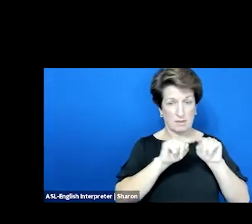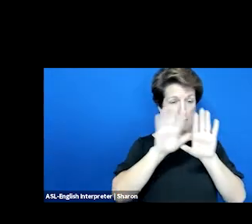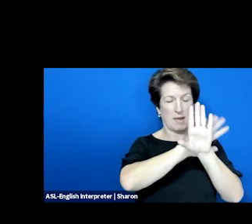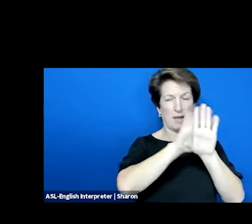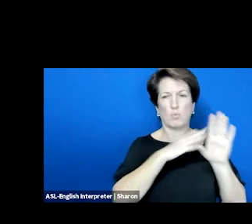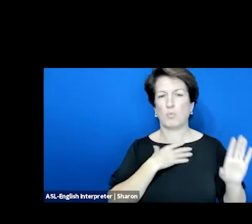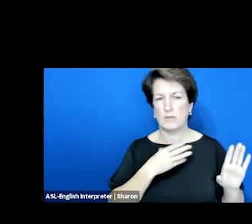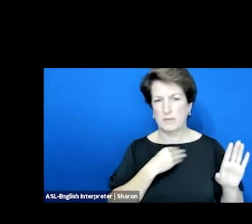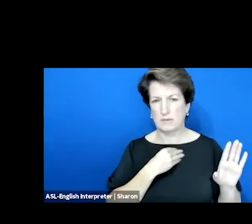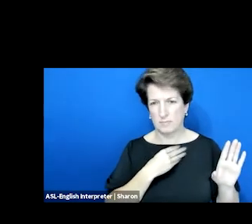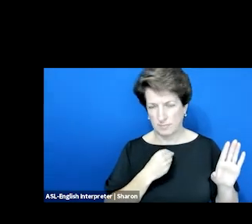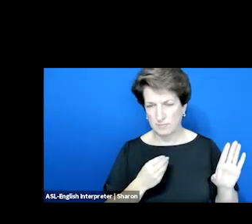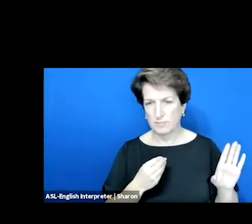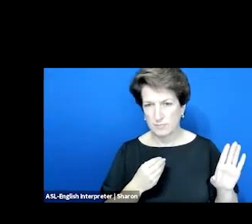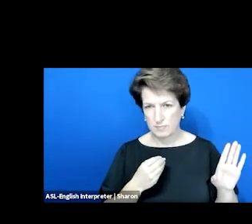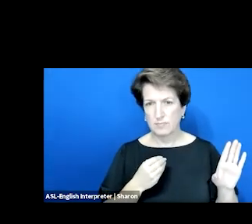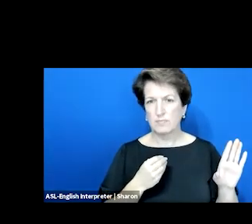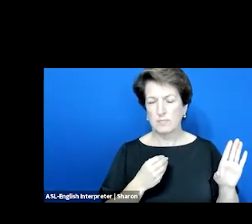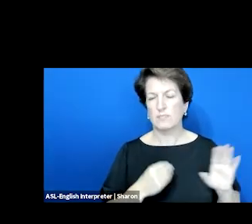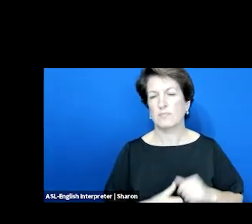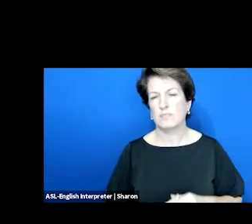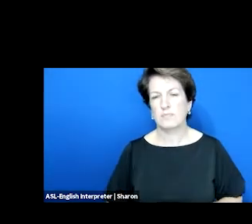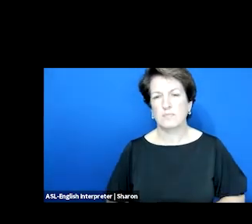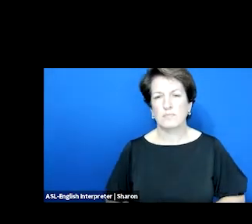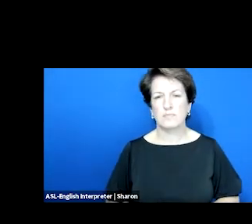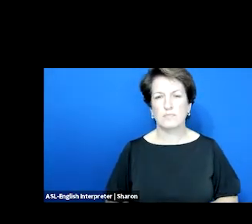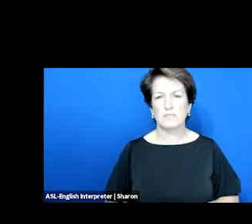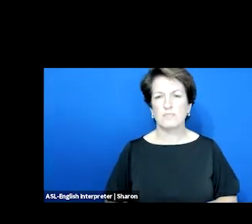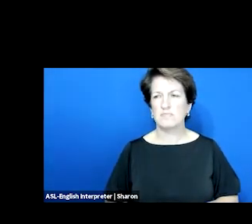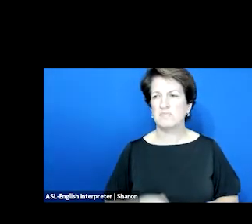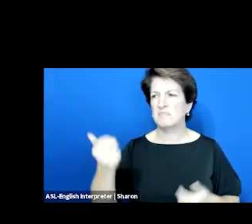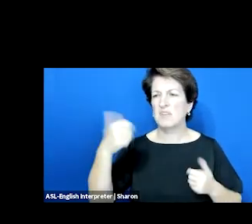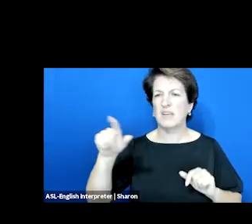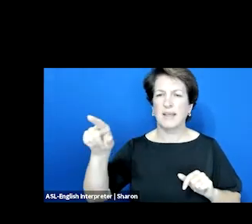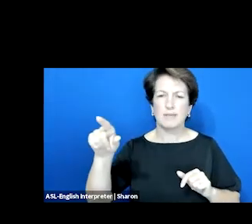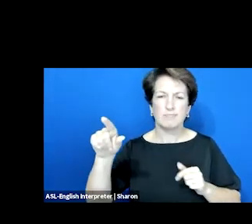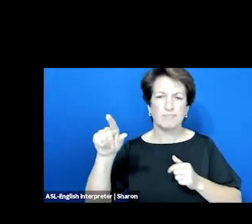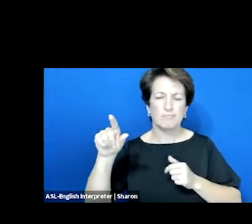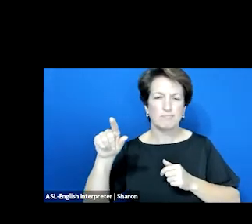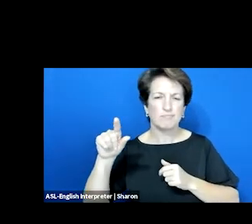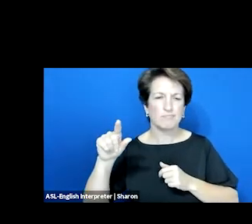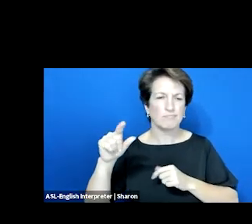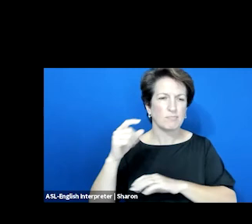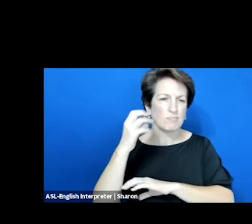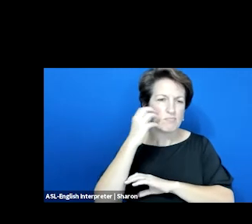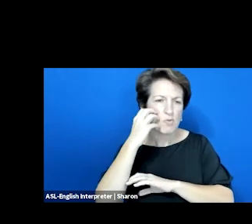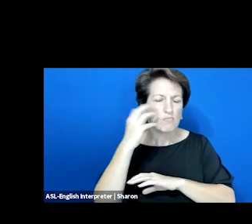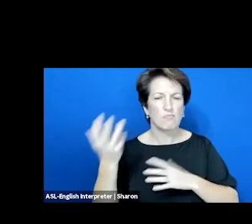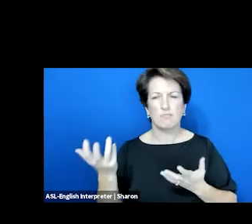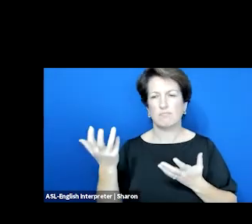for quick response. That is what QR stands for.